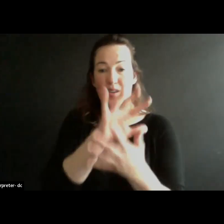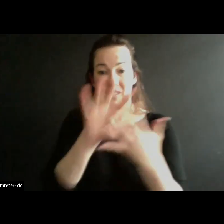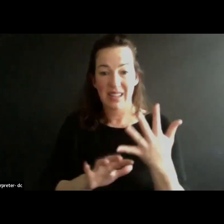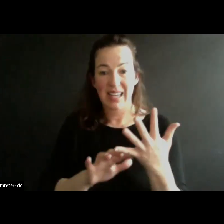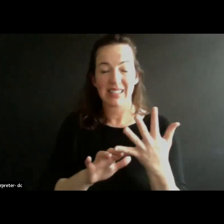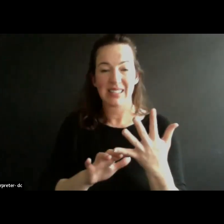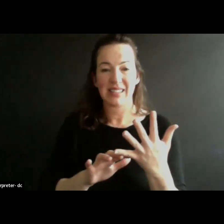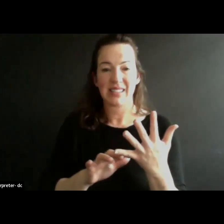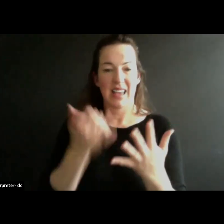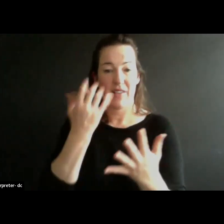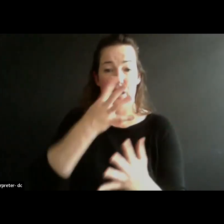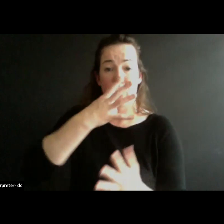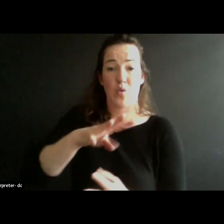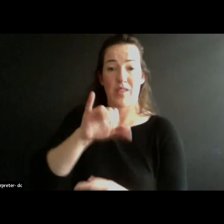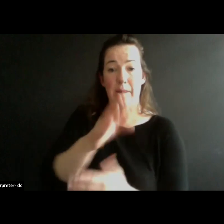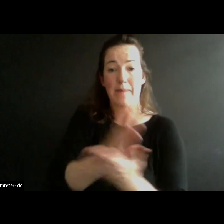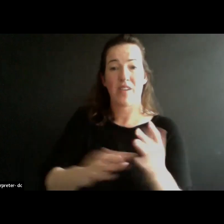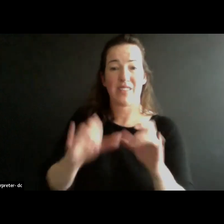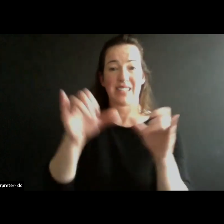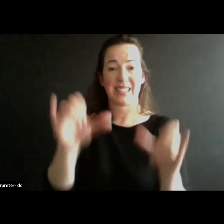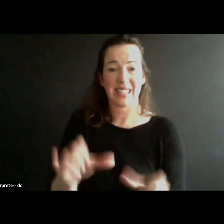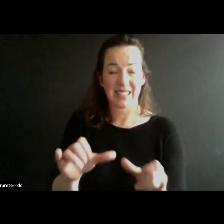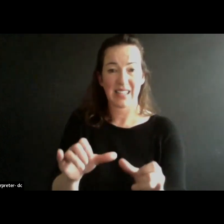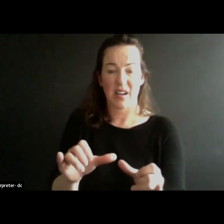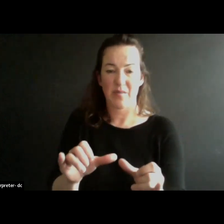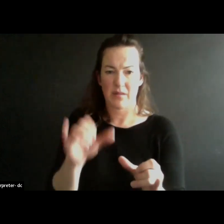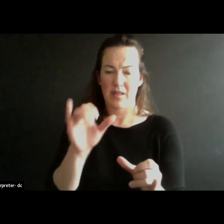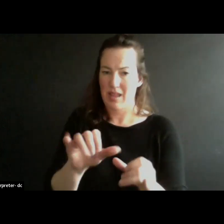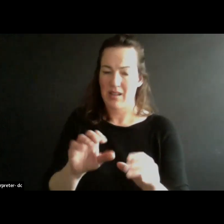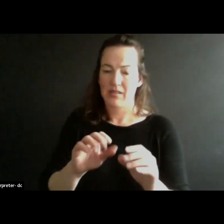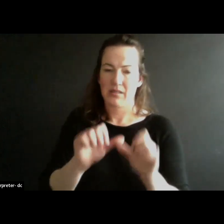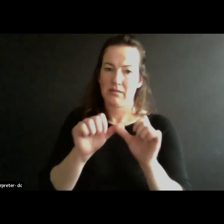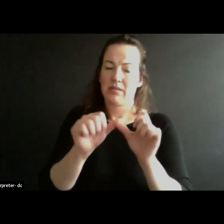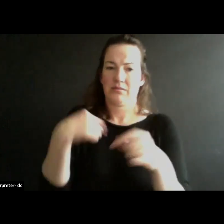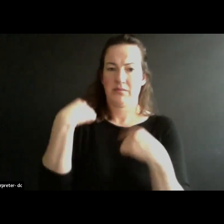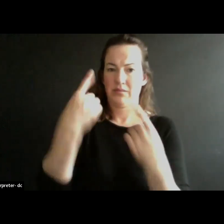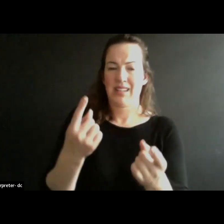interacting part of a system that's been reinforced over many decades it's gonna be very difficult